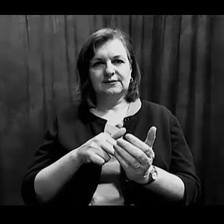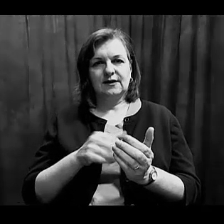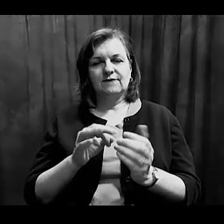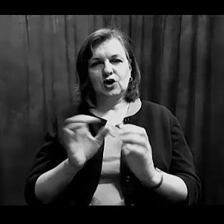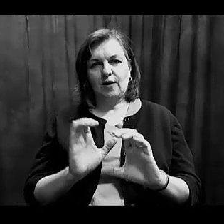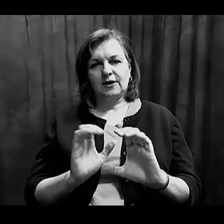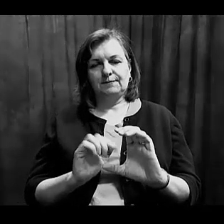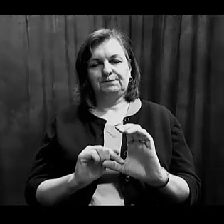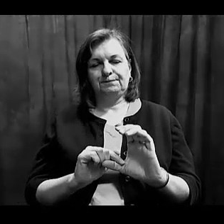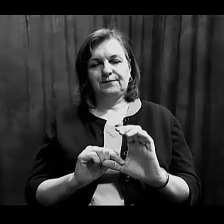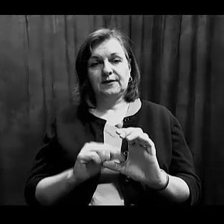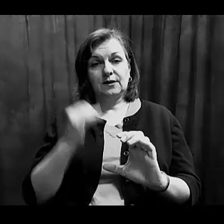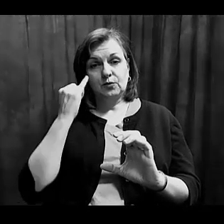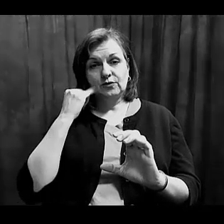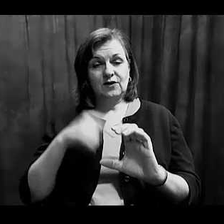our nucleus of carbon